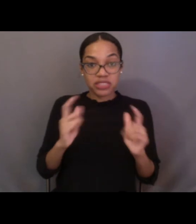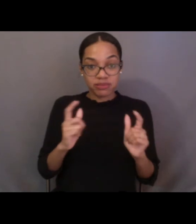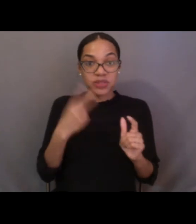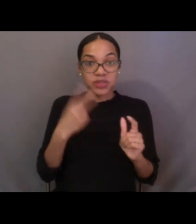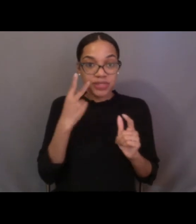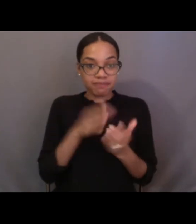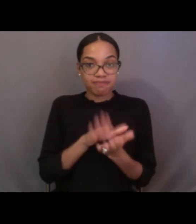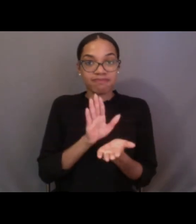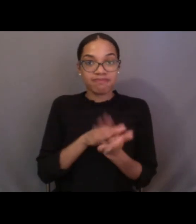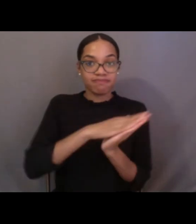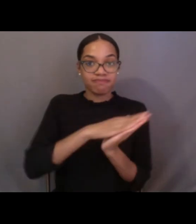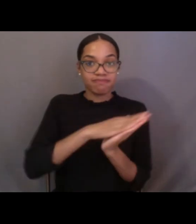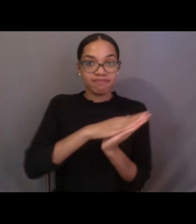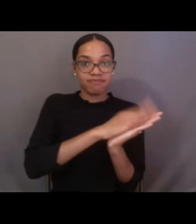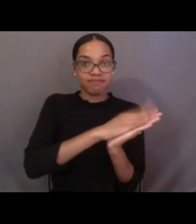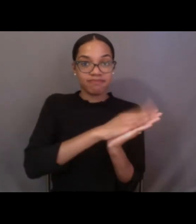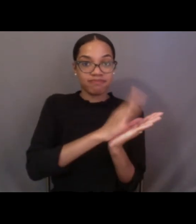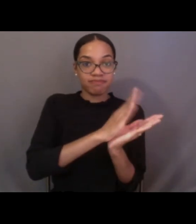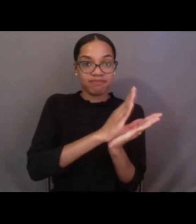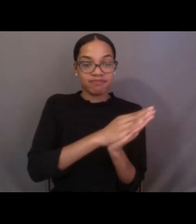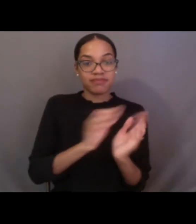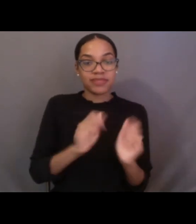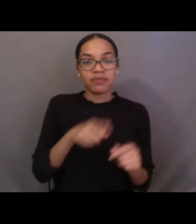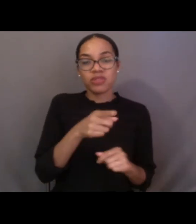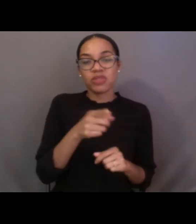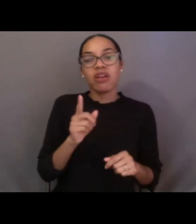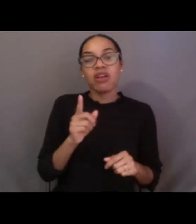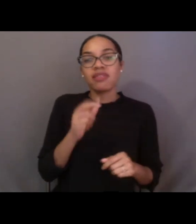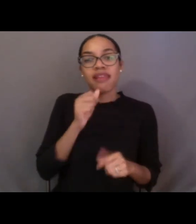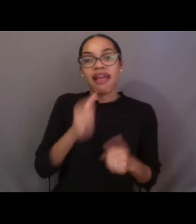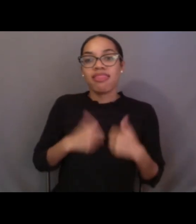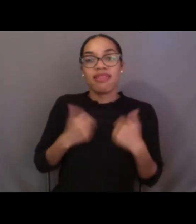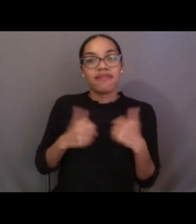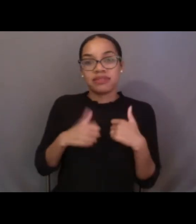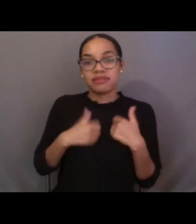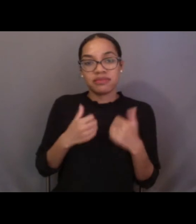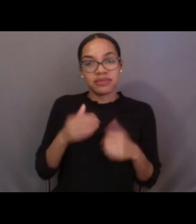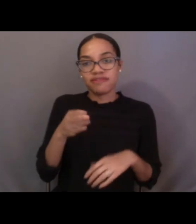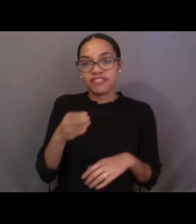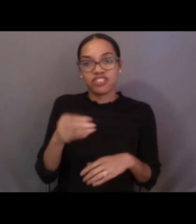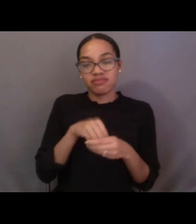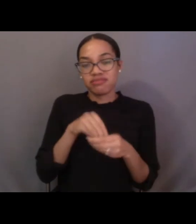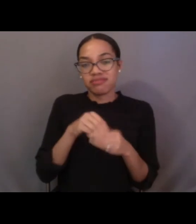These are just shells. These are not living shellfish. Now we have the scallop.